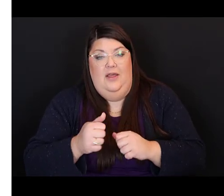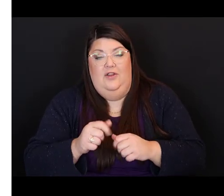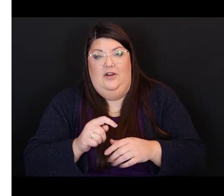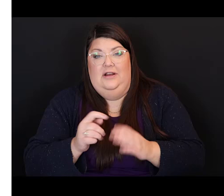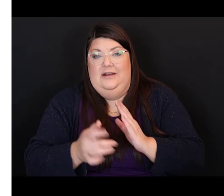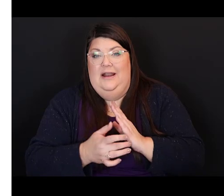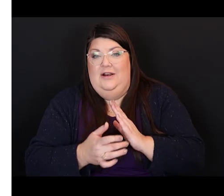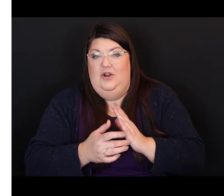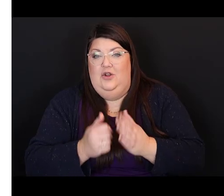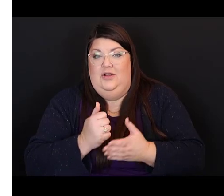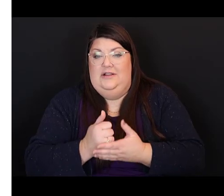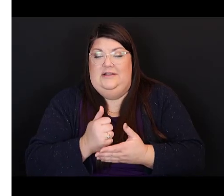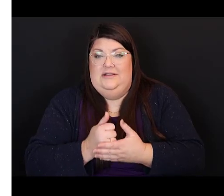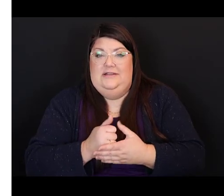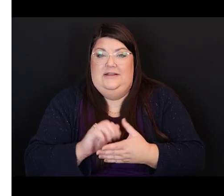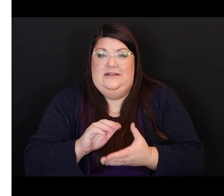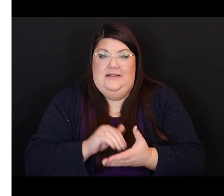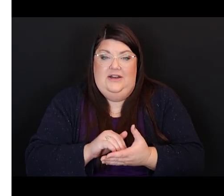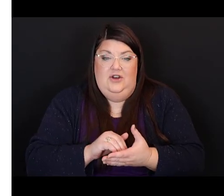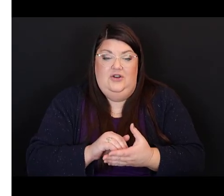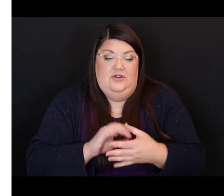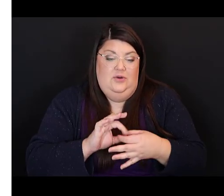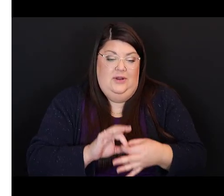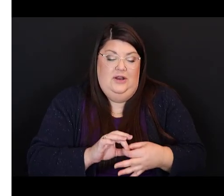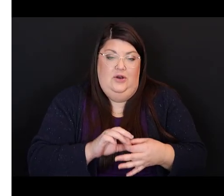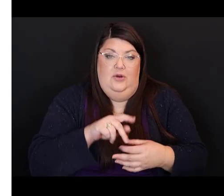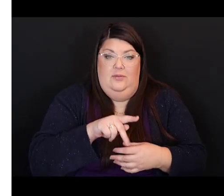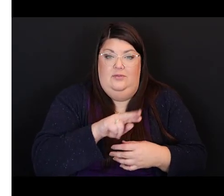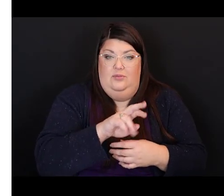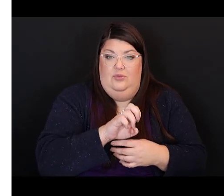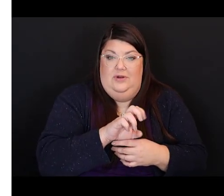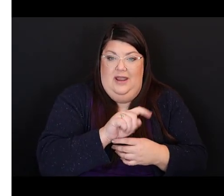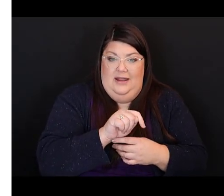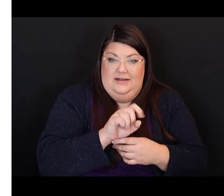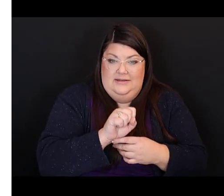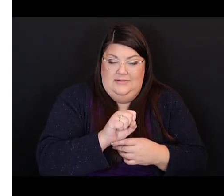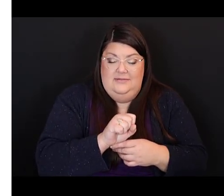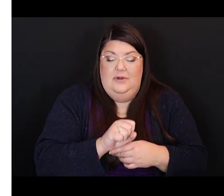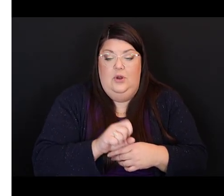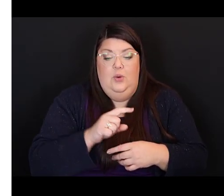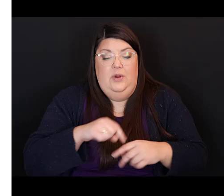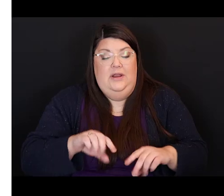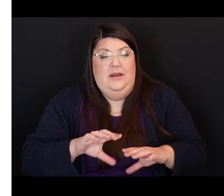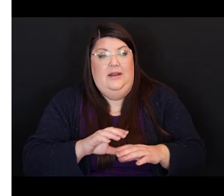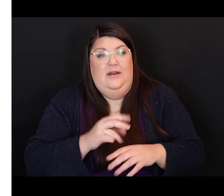assistance centers that relate to the provision of pre-employment transition services. We did a